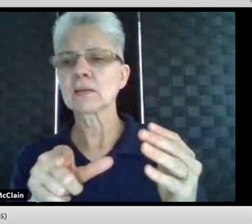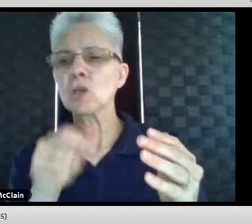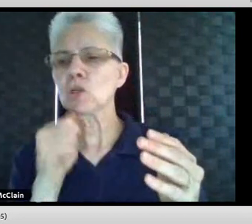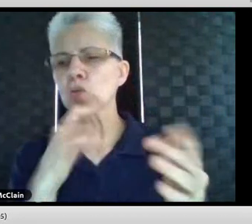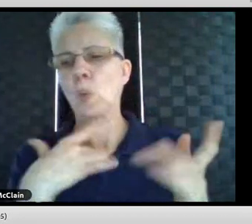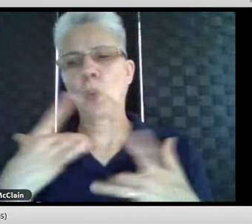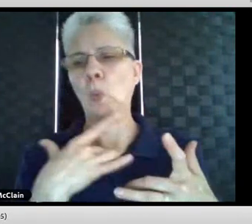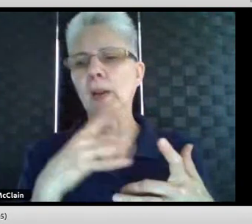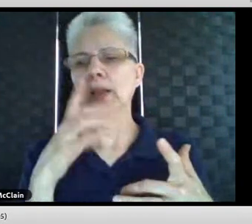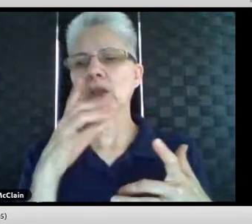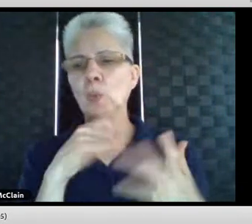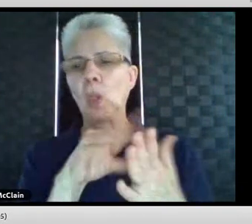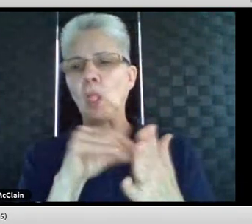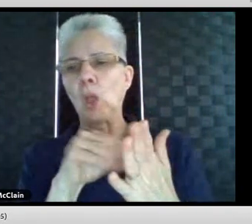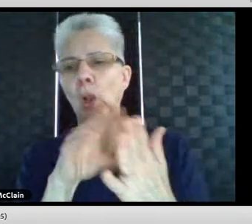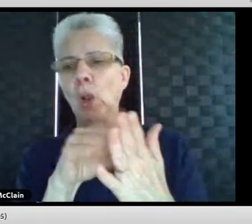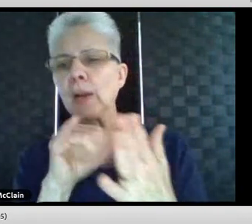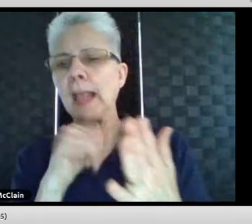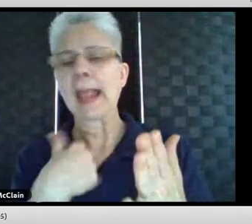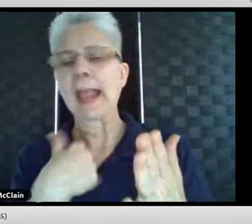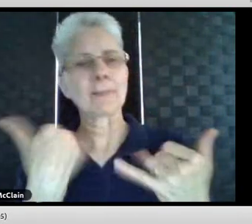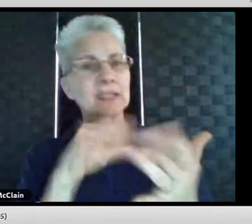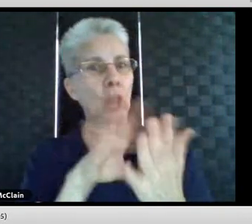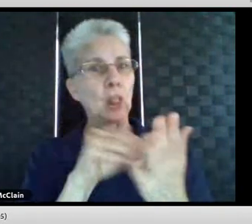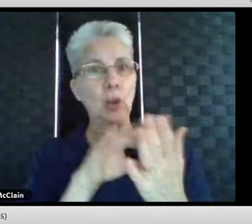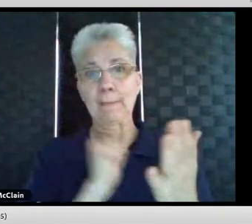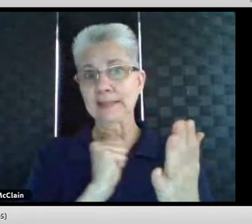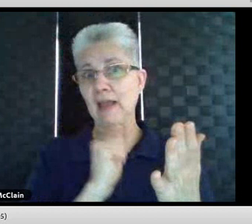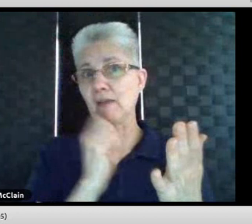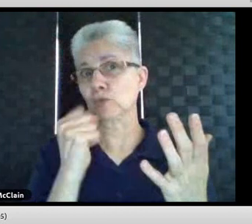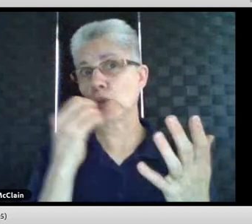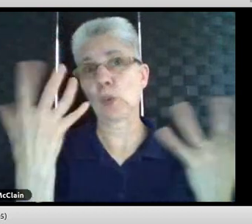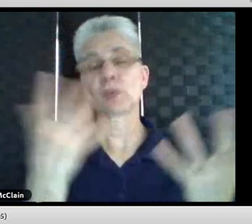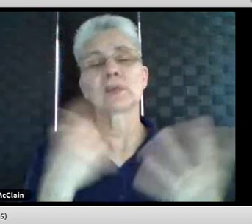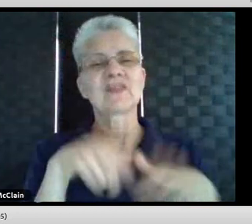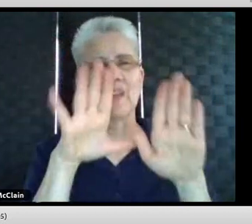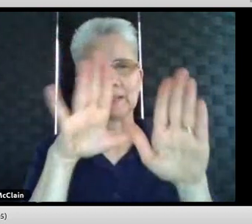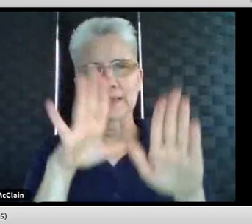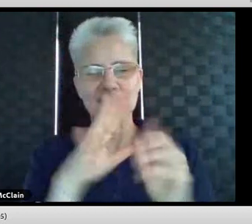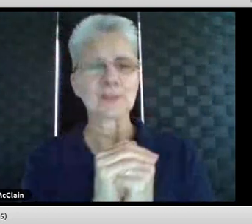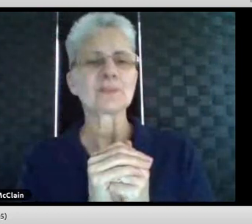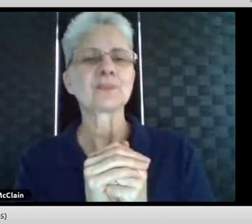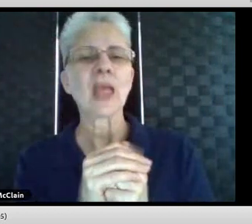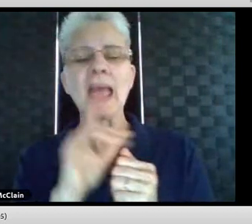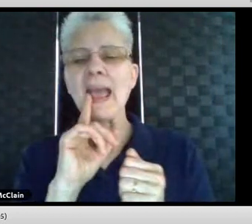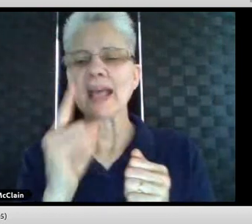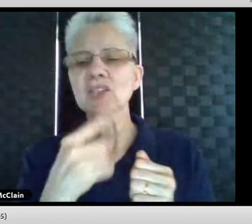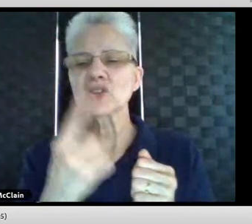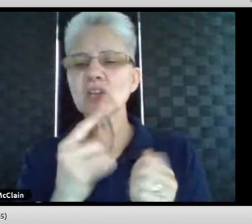You're going to learn, and I'm still learning, right? So it's fantastic, and it's just for self-awareness.